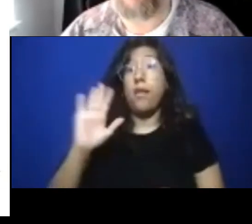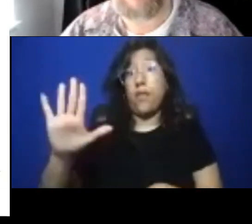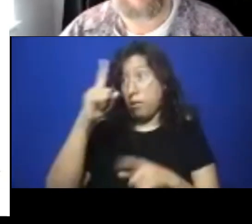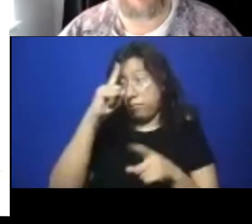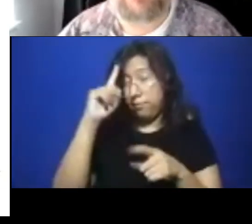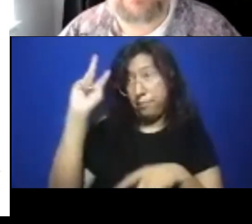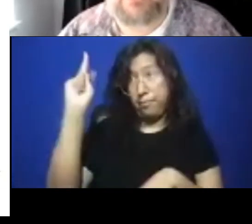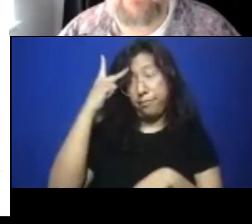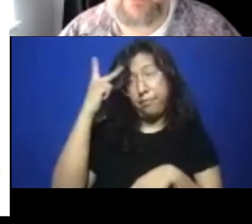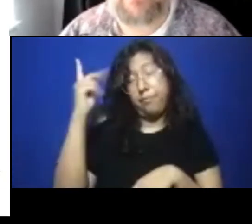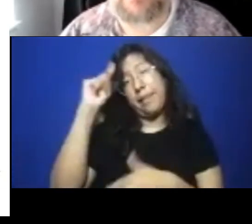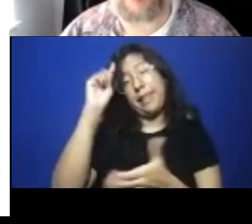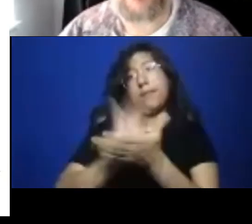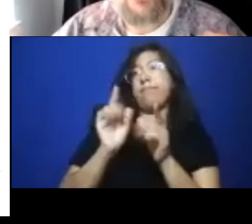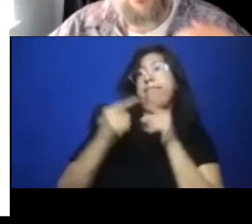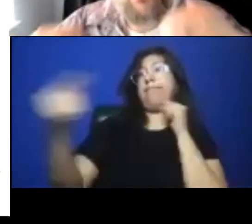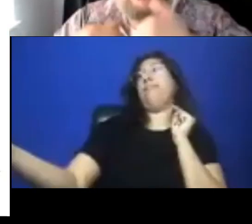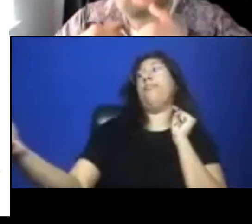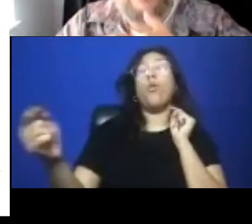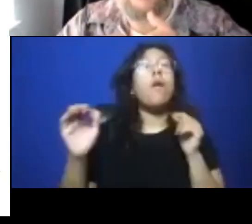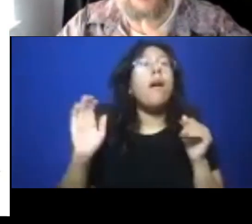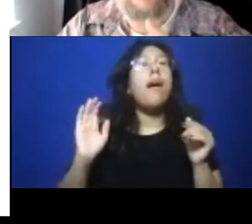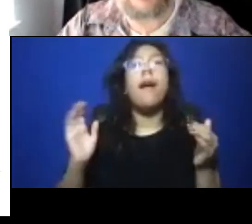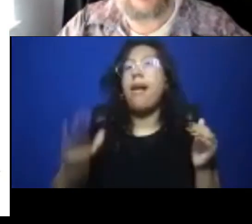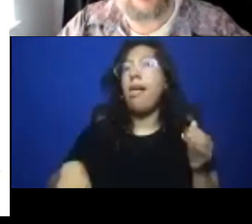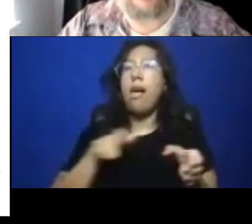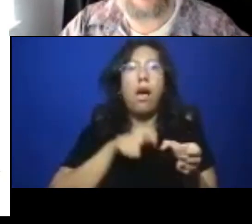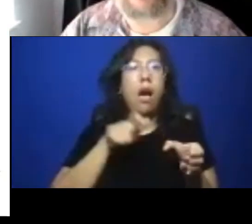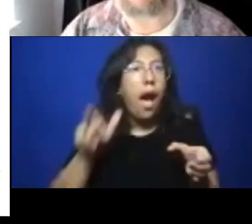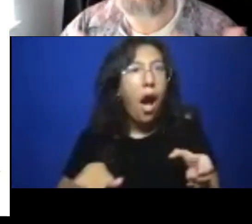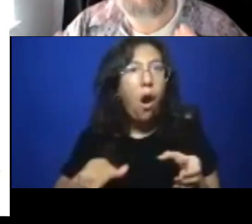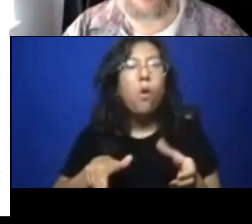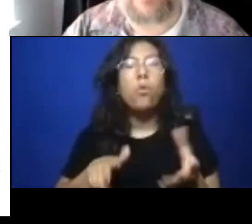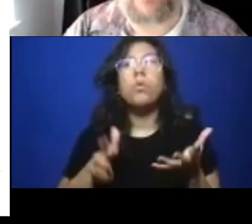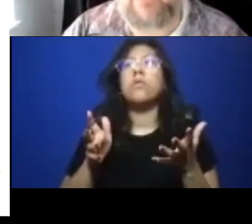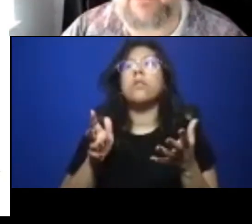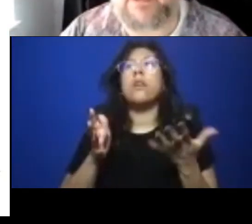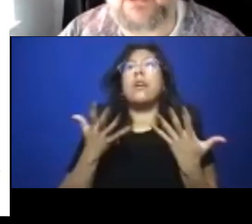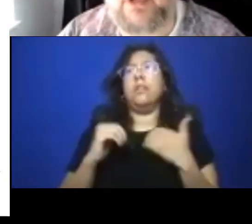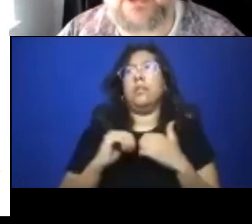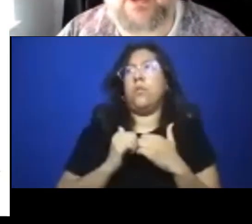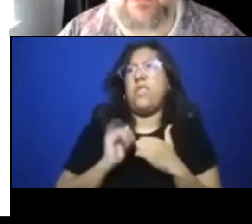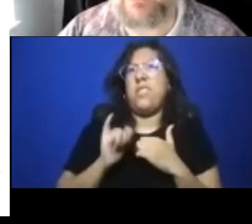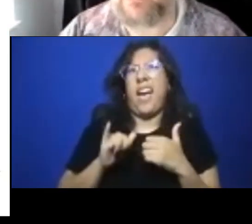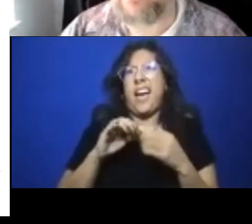or might not be out to their family yet, what is the tension that that's gonna create in that family structure?